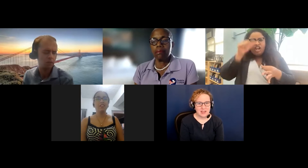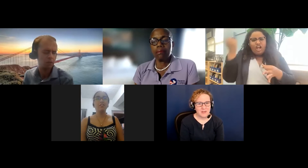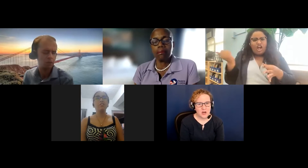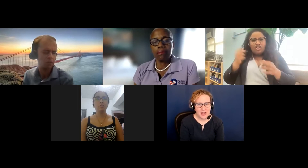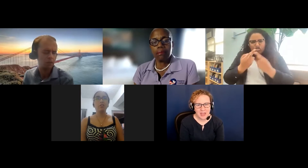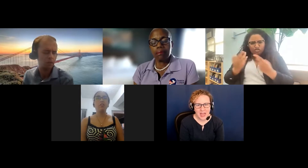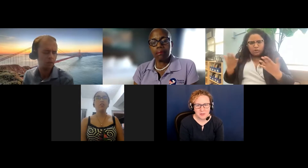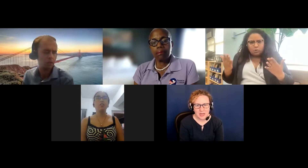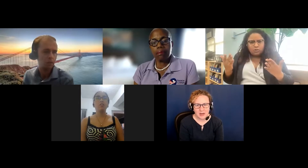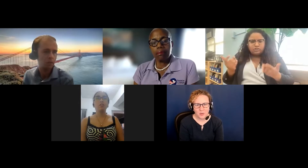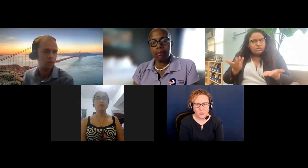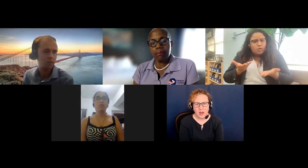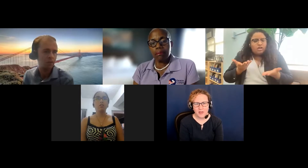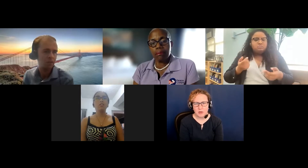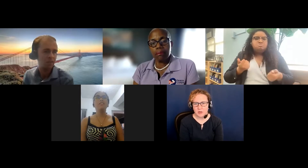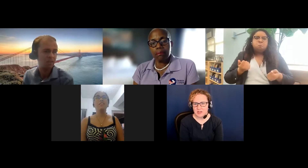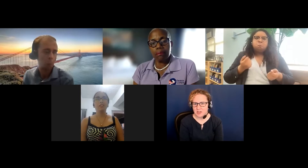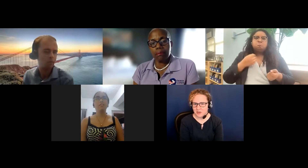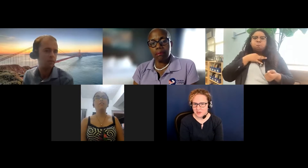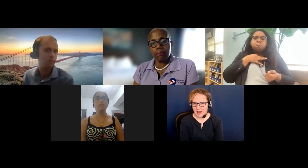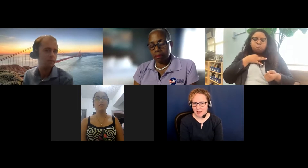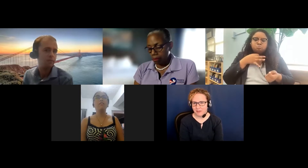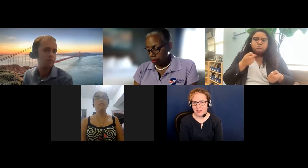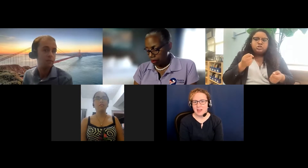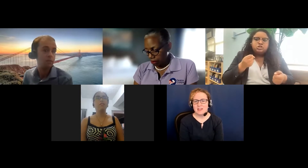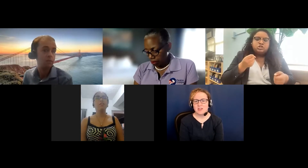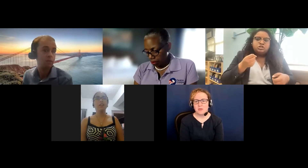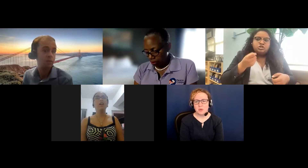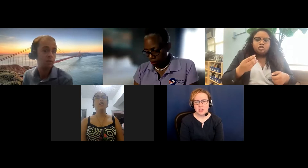If Deaf people don't have captioning, what other resources do they have? I was really